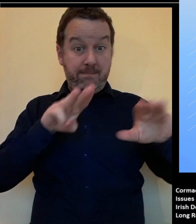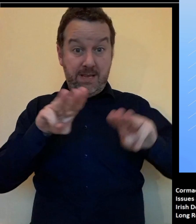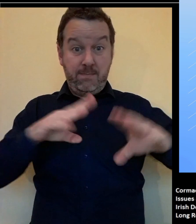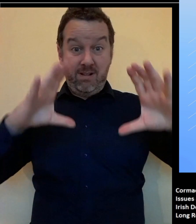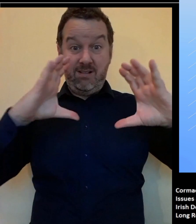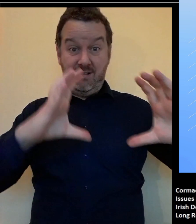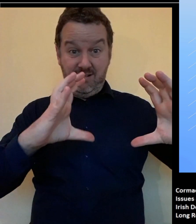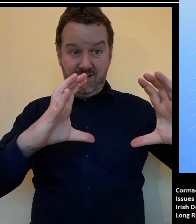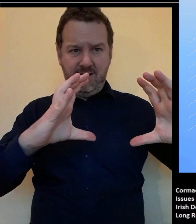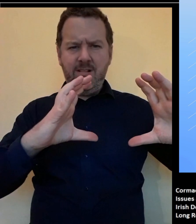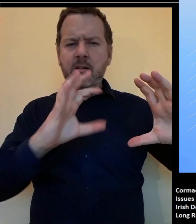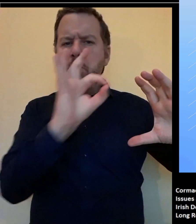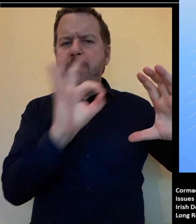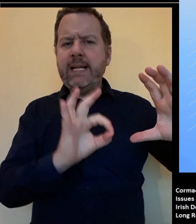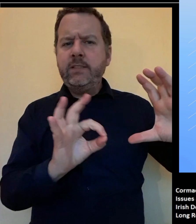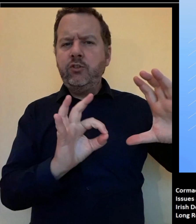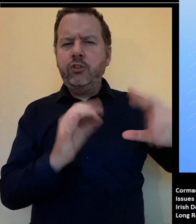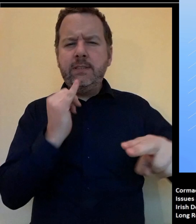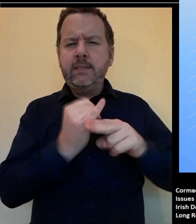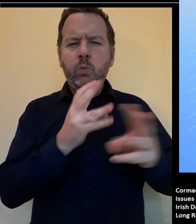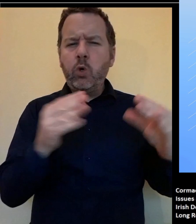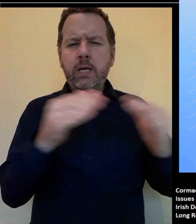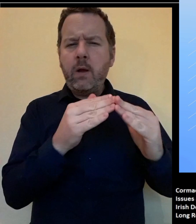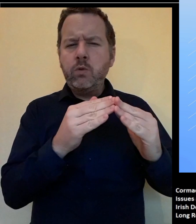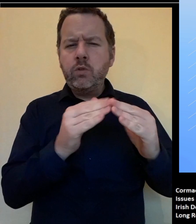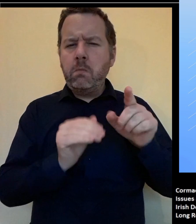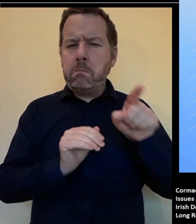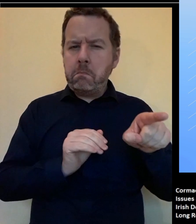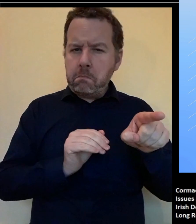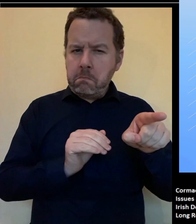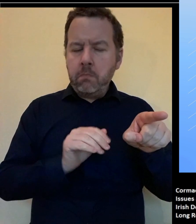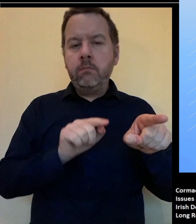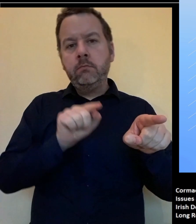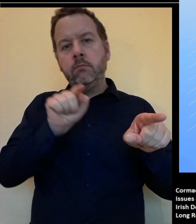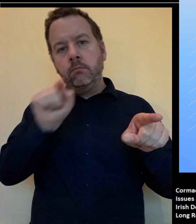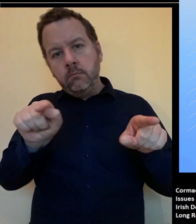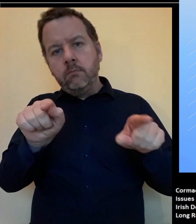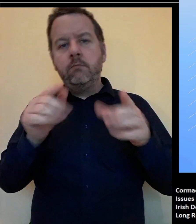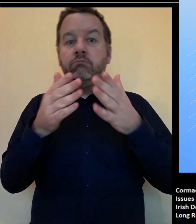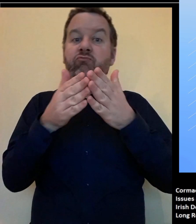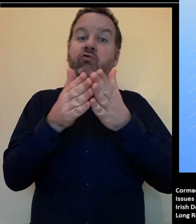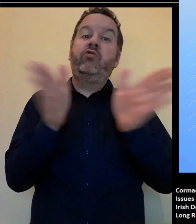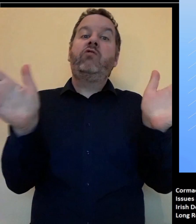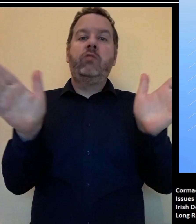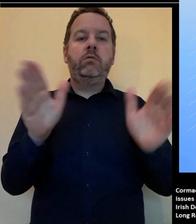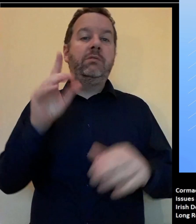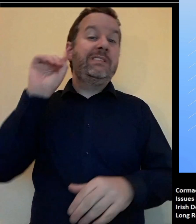out of the entire deaf population of Ireland as a whole,